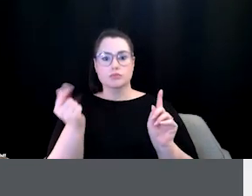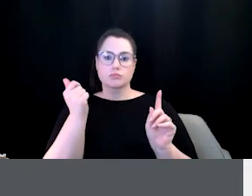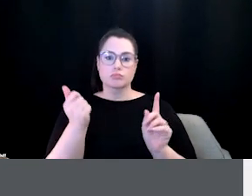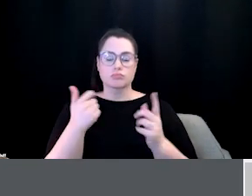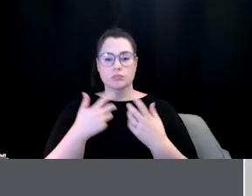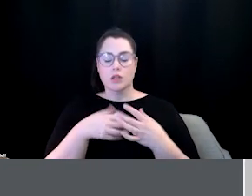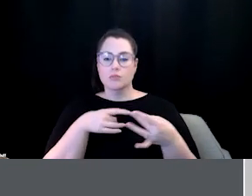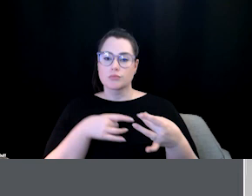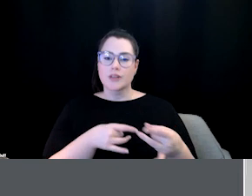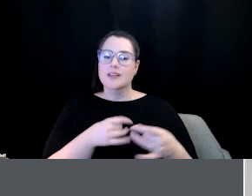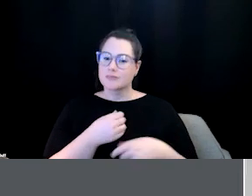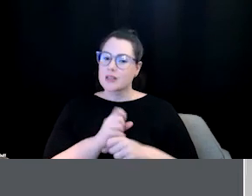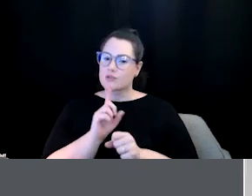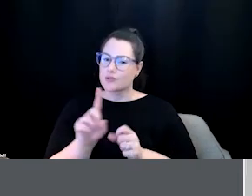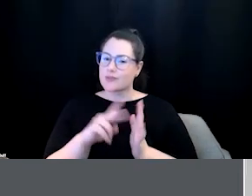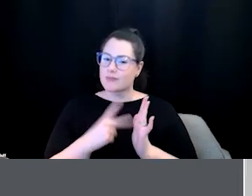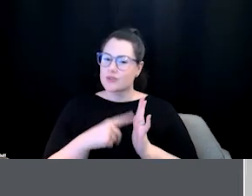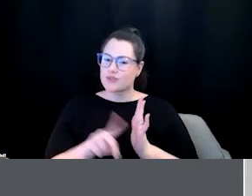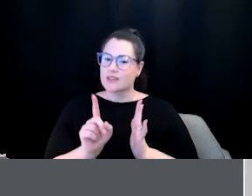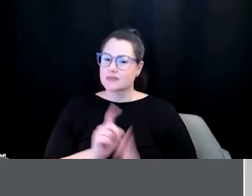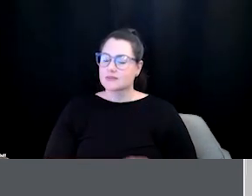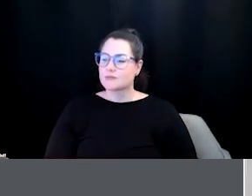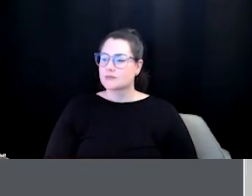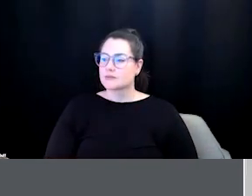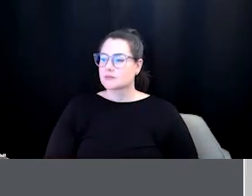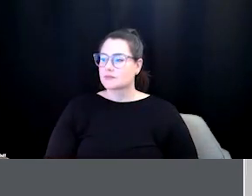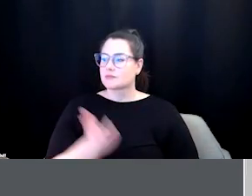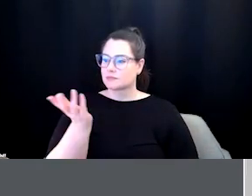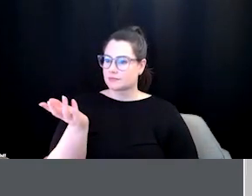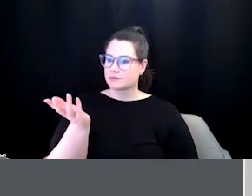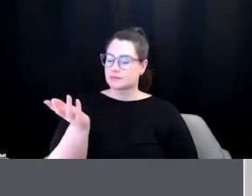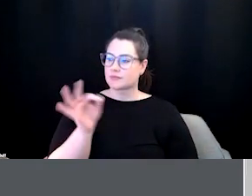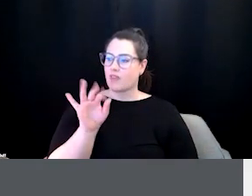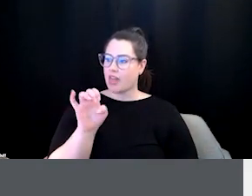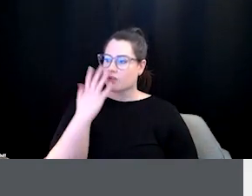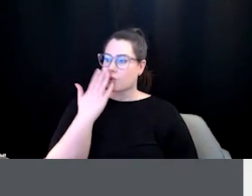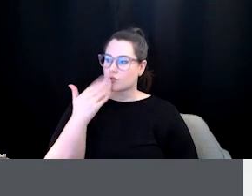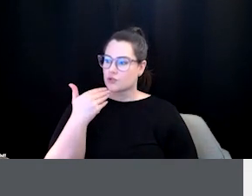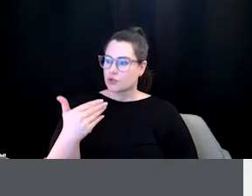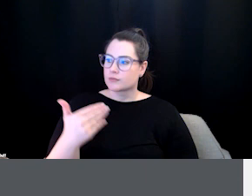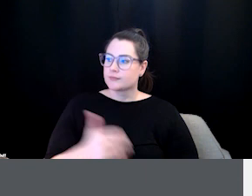Make sure you preview it. So here I uploaded a file. Everything looks good.